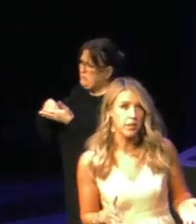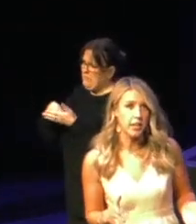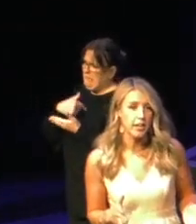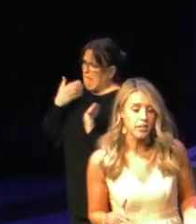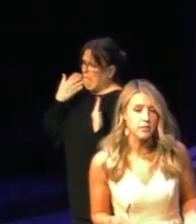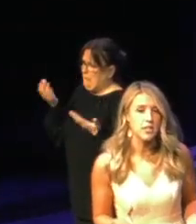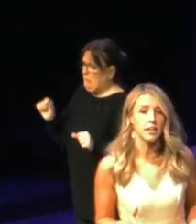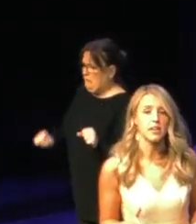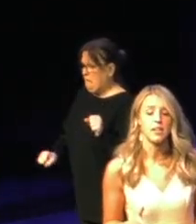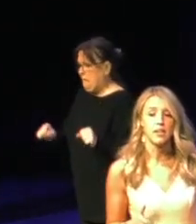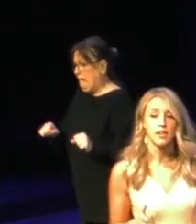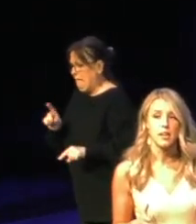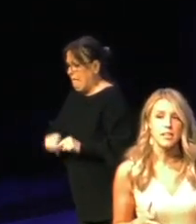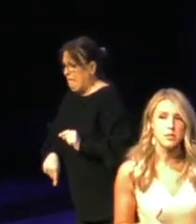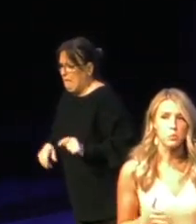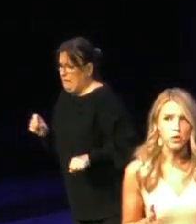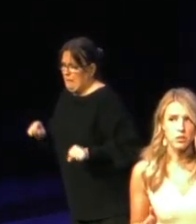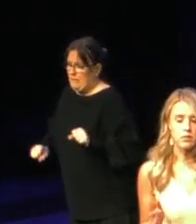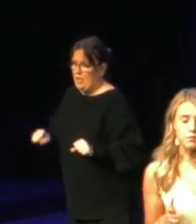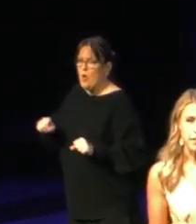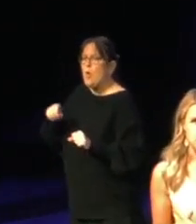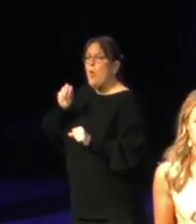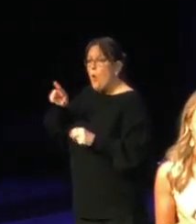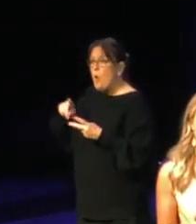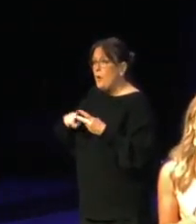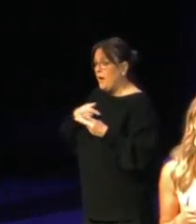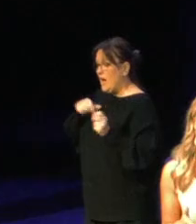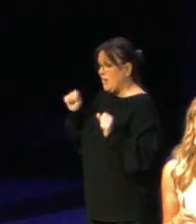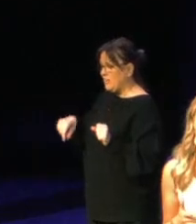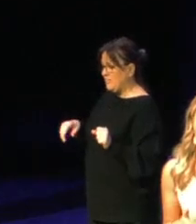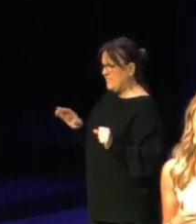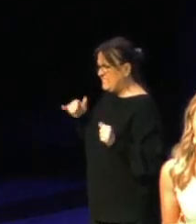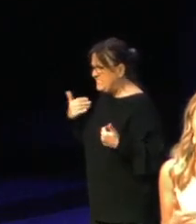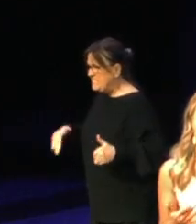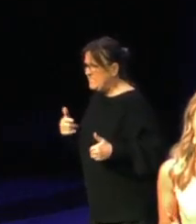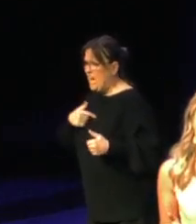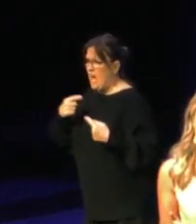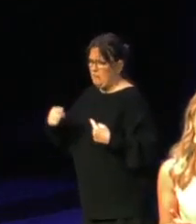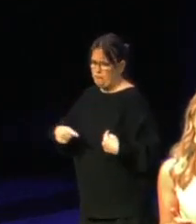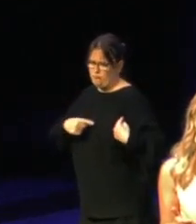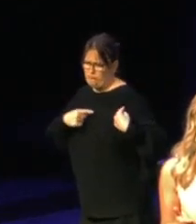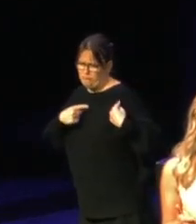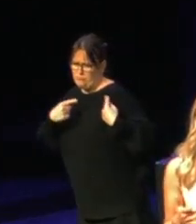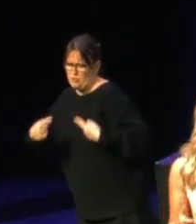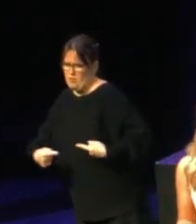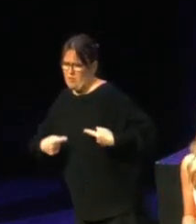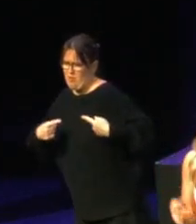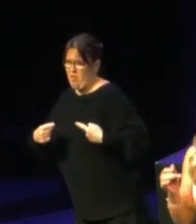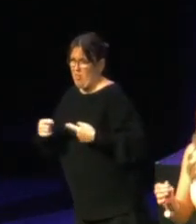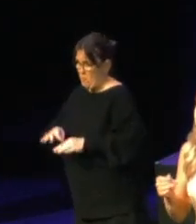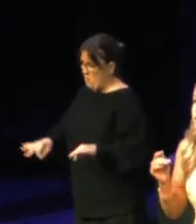more importantly I could have said is it worth the risk after such a long Health Journey? But